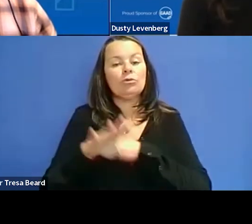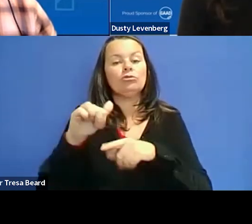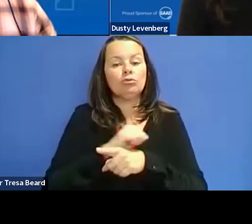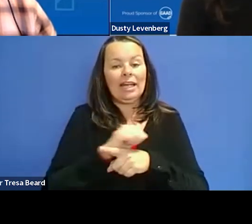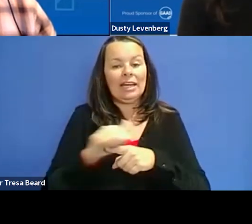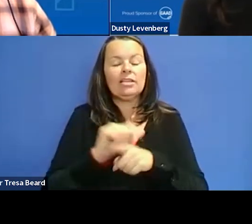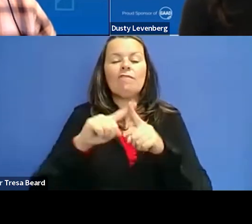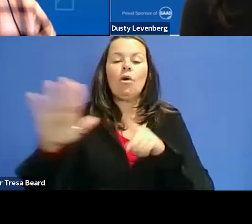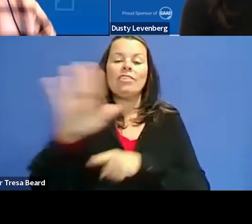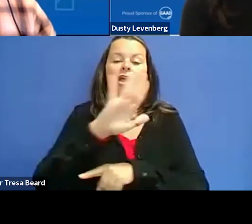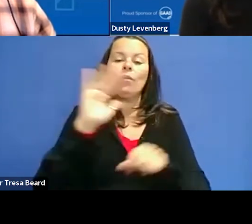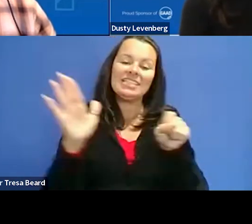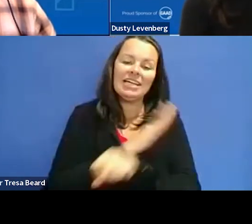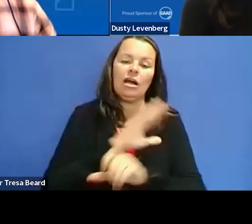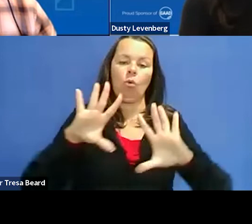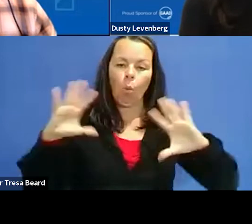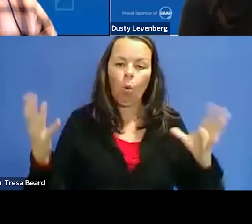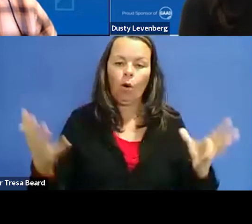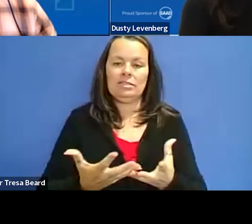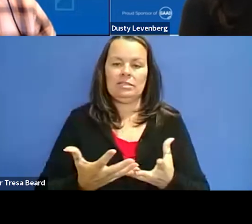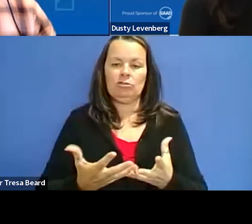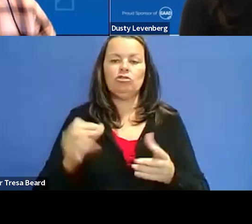that's completely accessible.